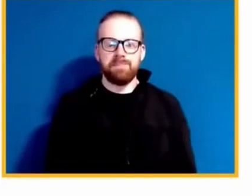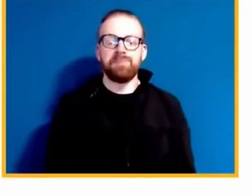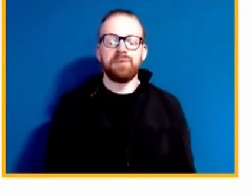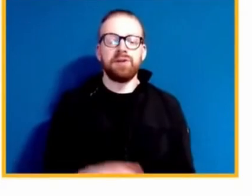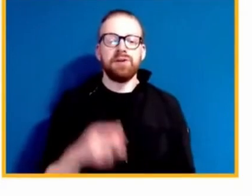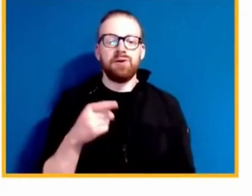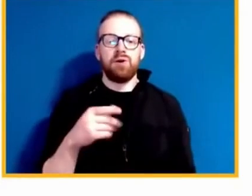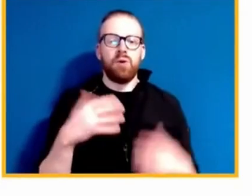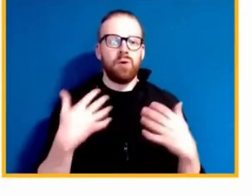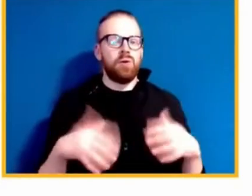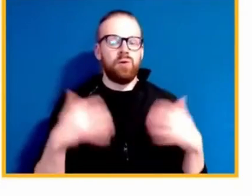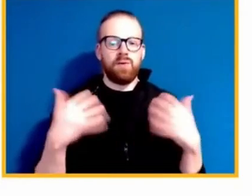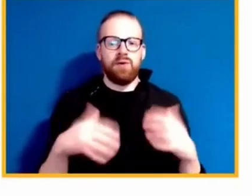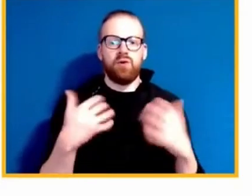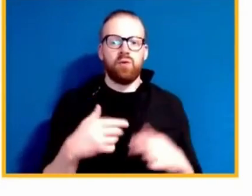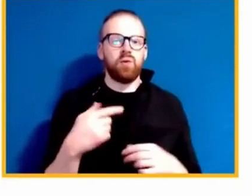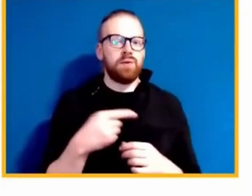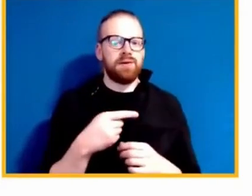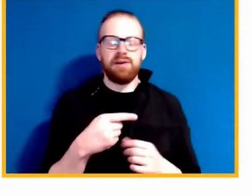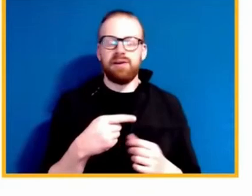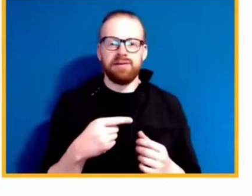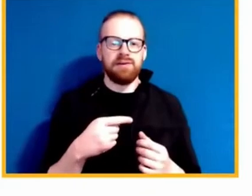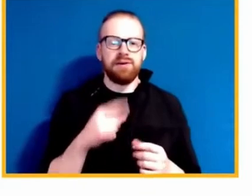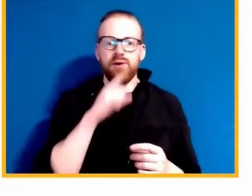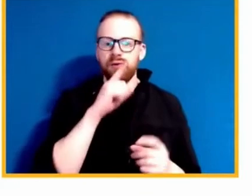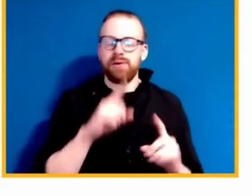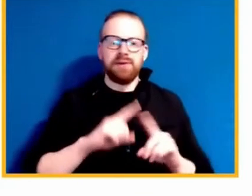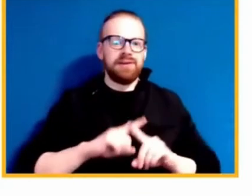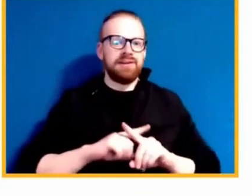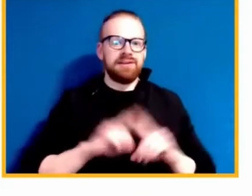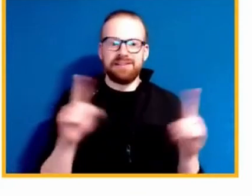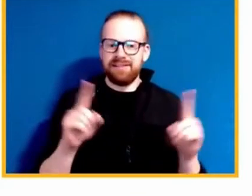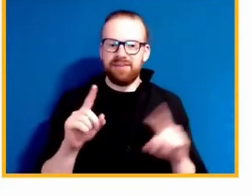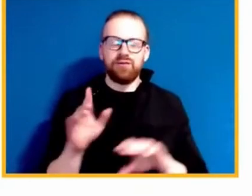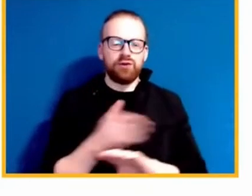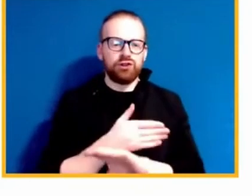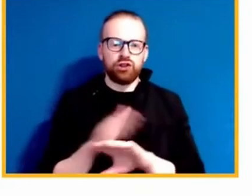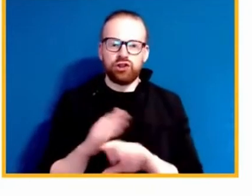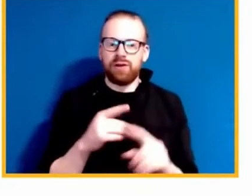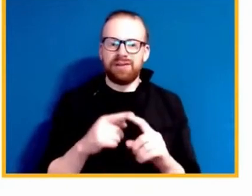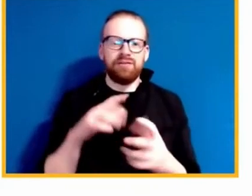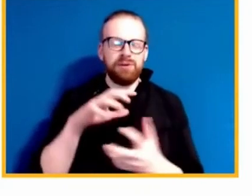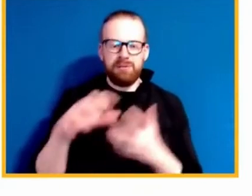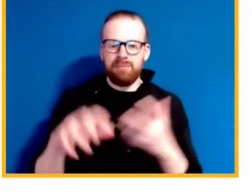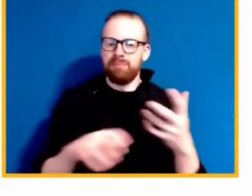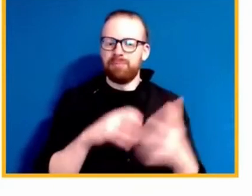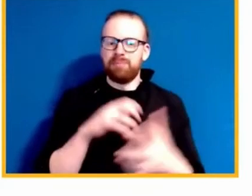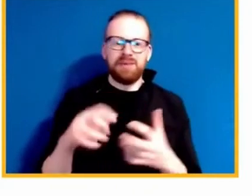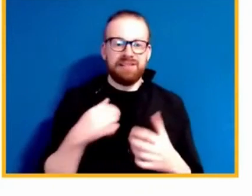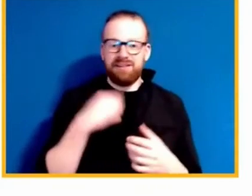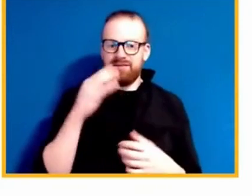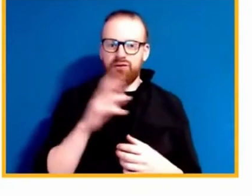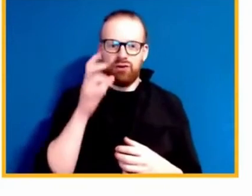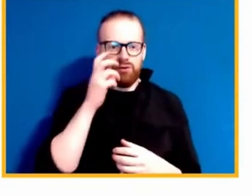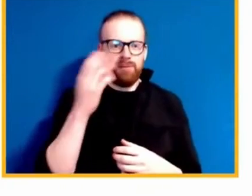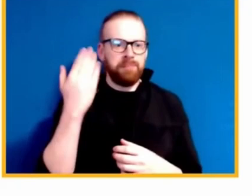[Zeke] Oh my goodness, I mean that was a totally different song blend of genres that I have never heard before and